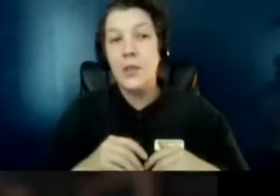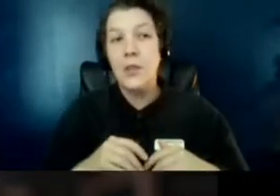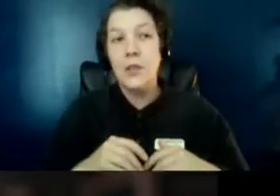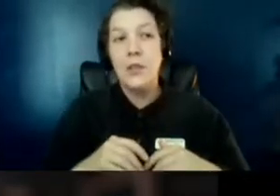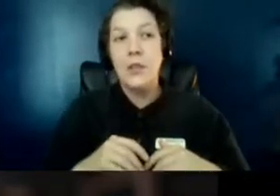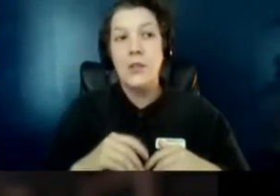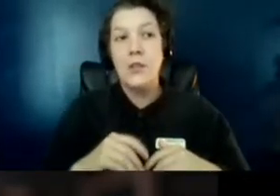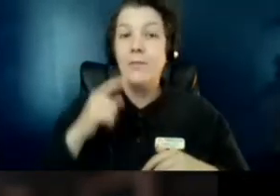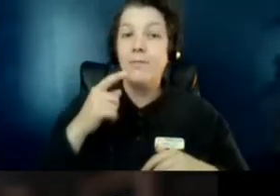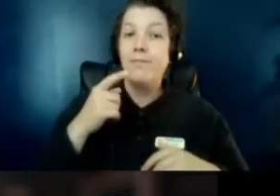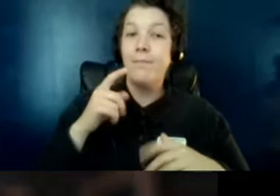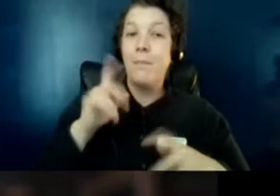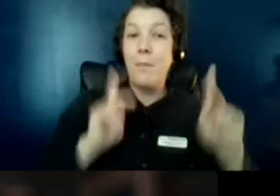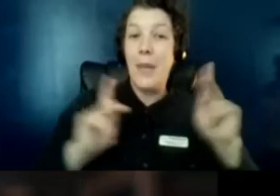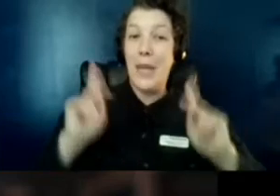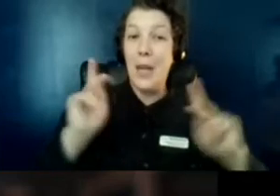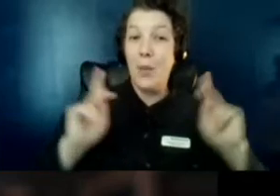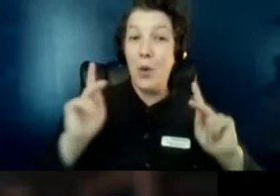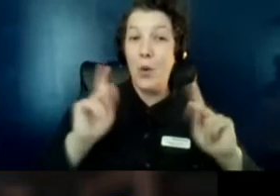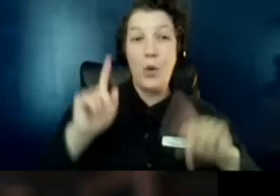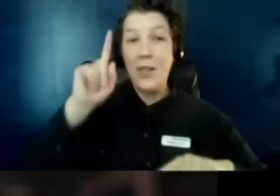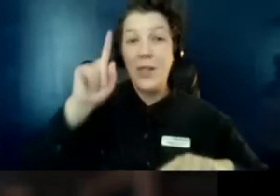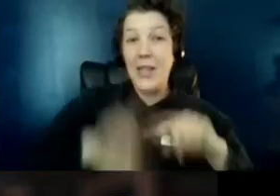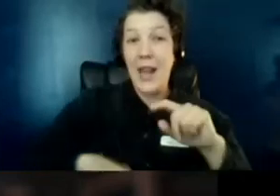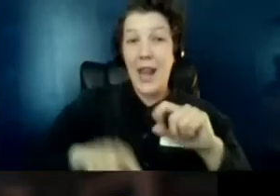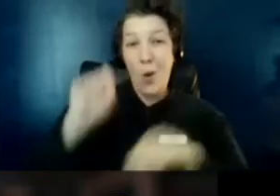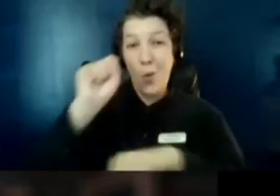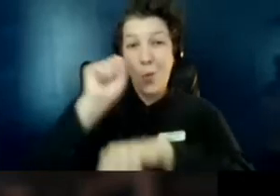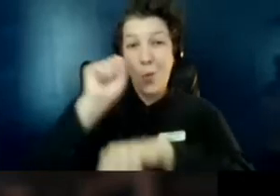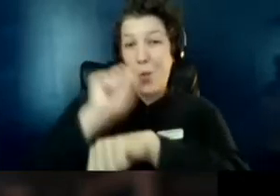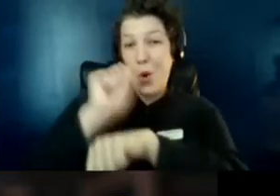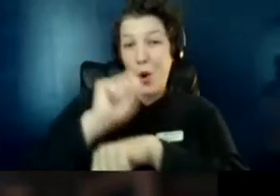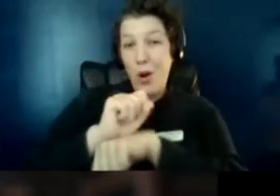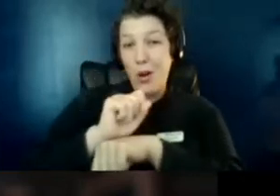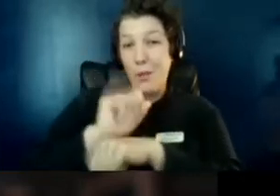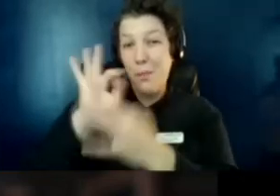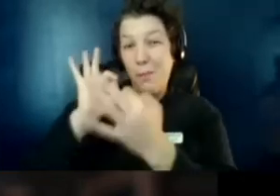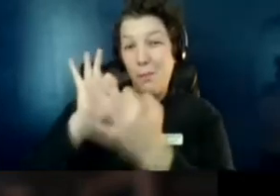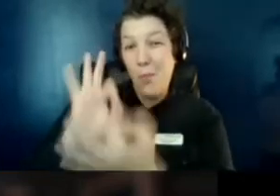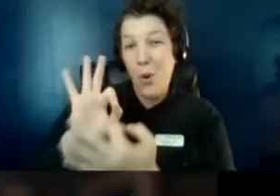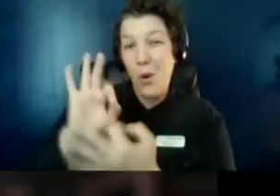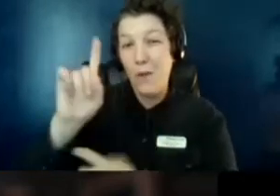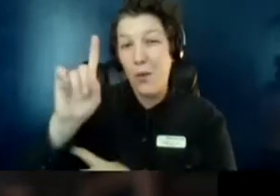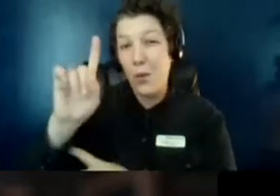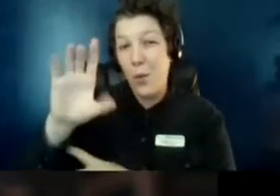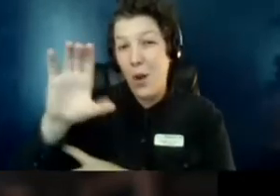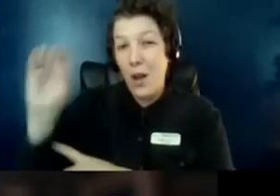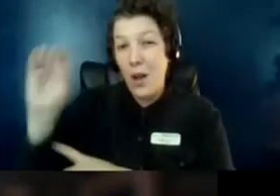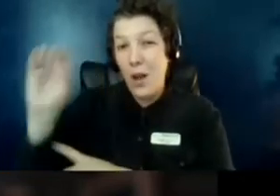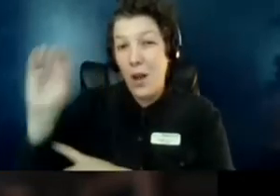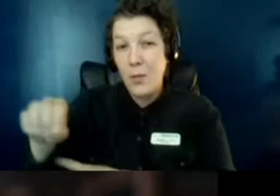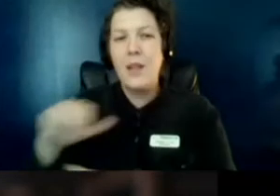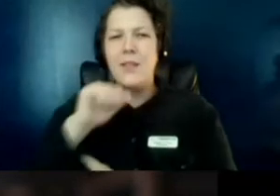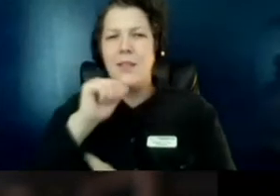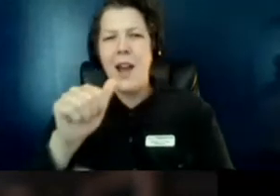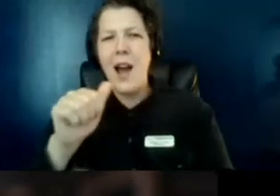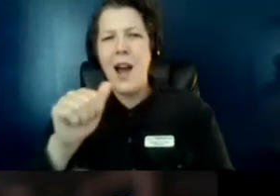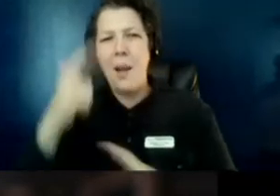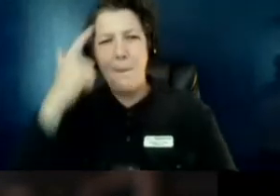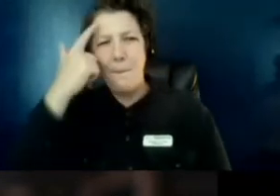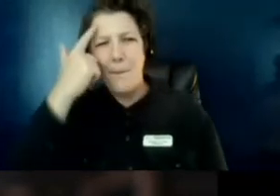disabled in a medical notion of disability. But because they have some issue that is preventing